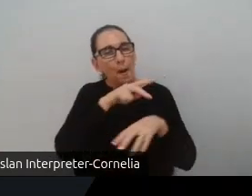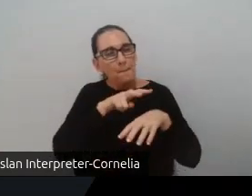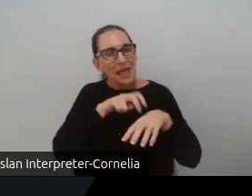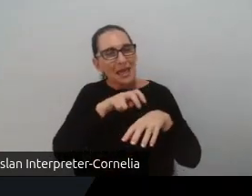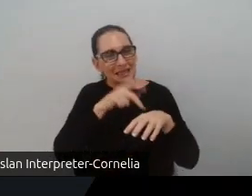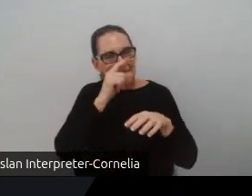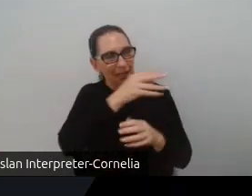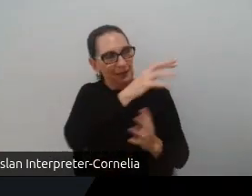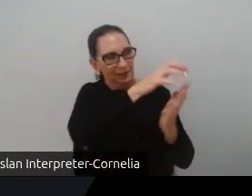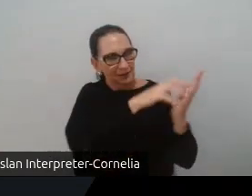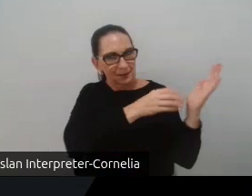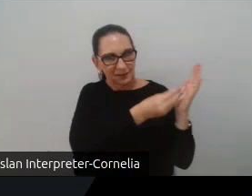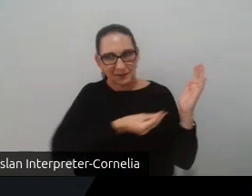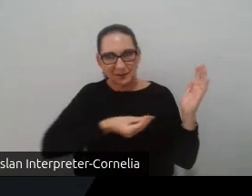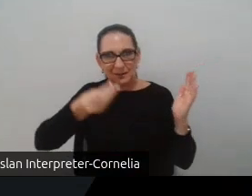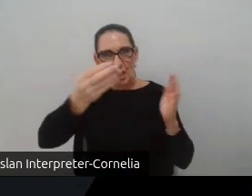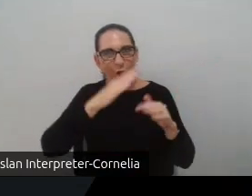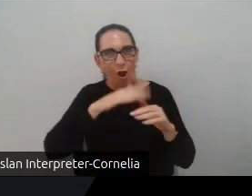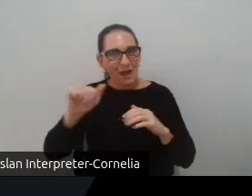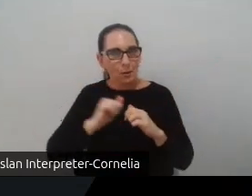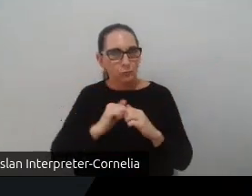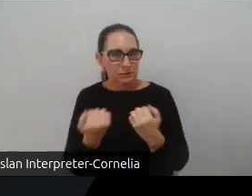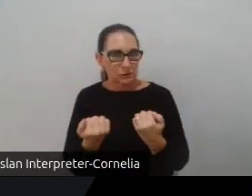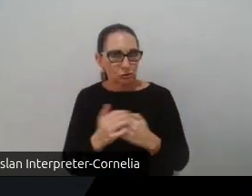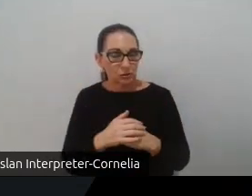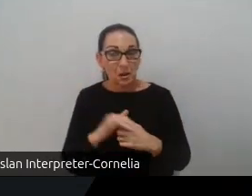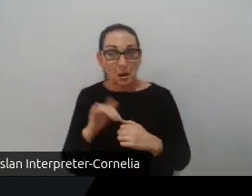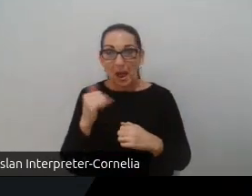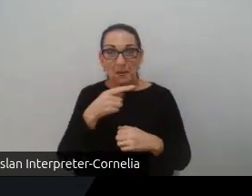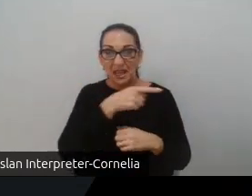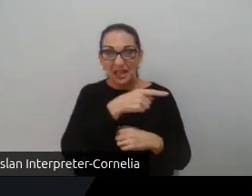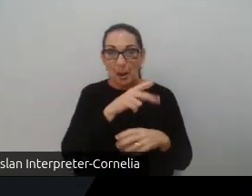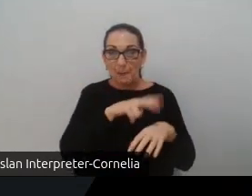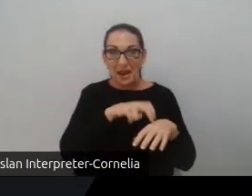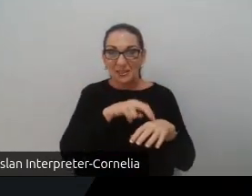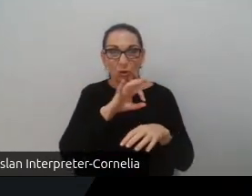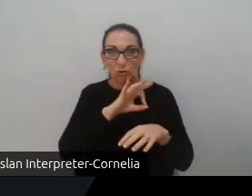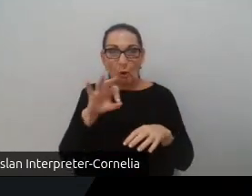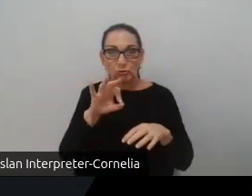the police don't take out a application to vary given the breaches, but the aggrieved does and you